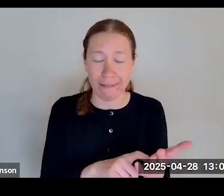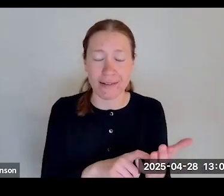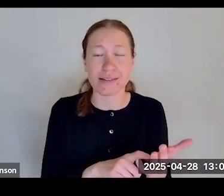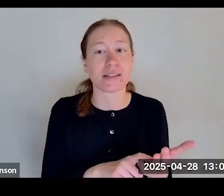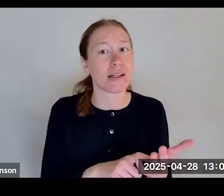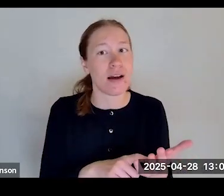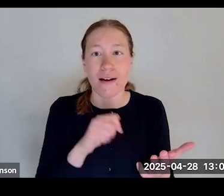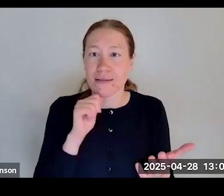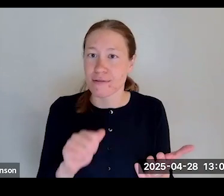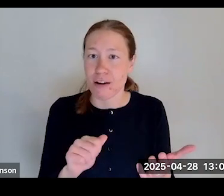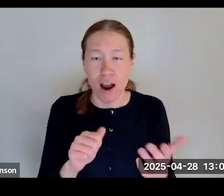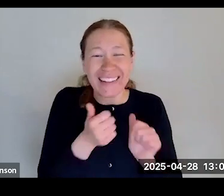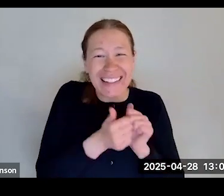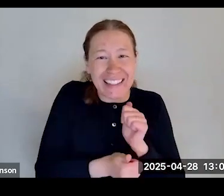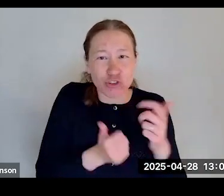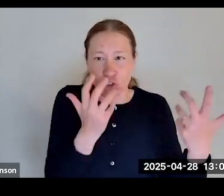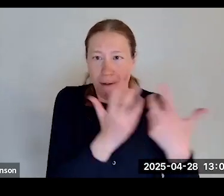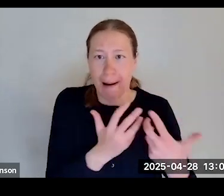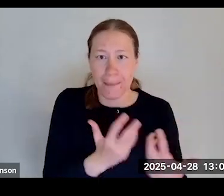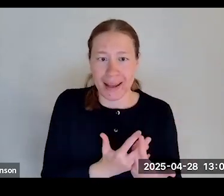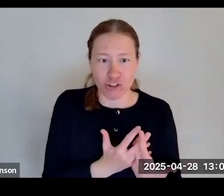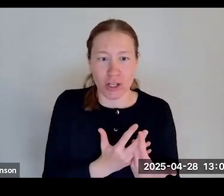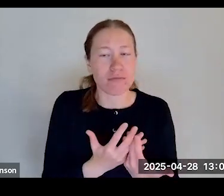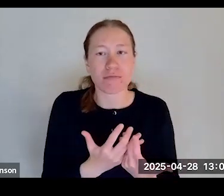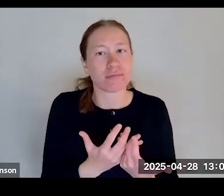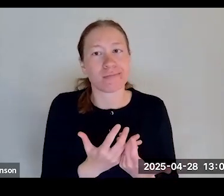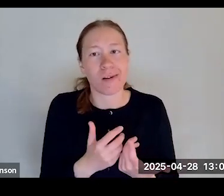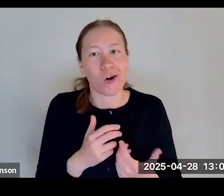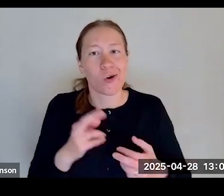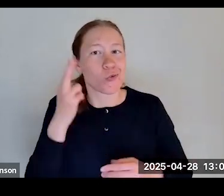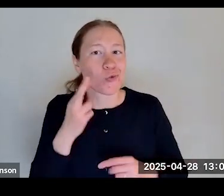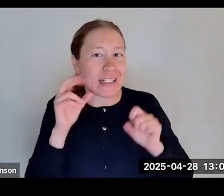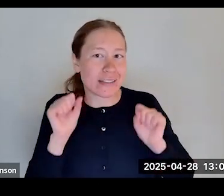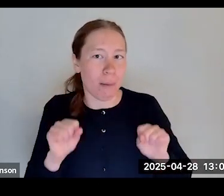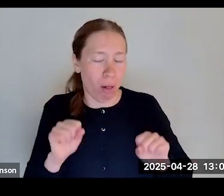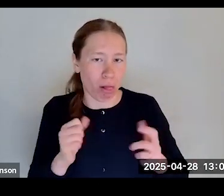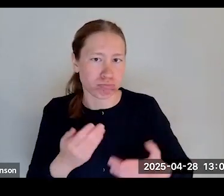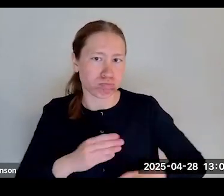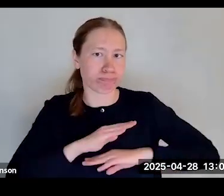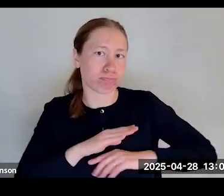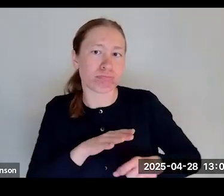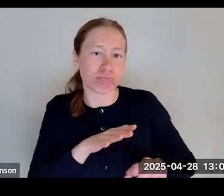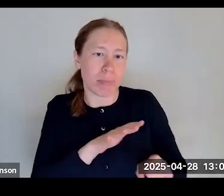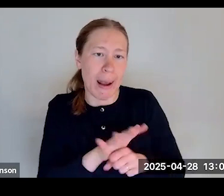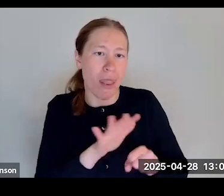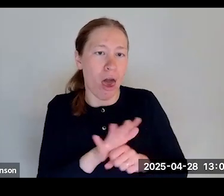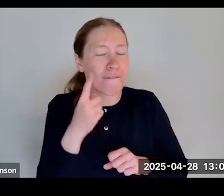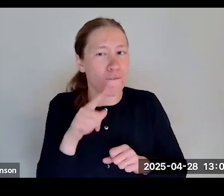of the accommodations I'm gonna talk about would be a reasonable solution for any individual who experiences migraines in the workplace.